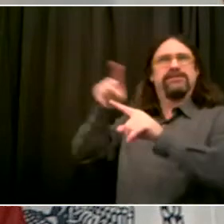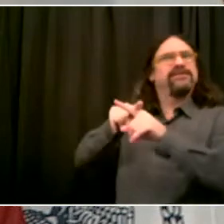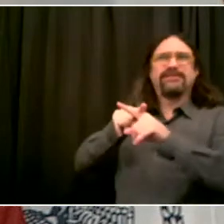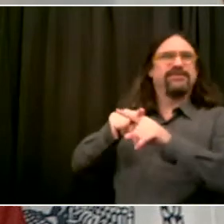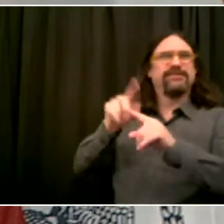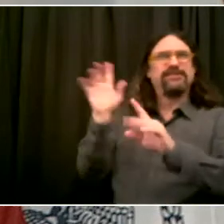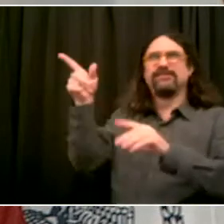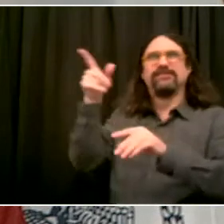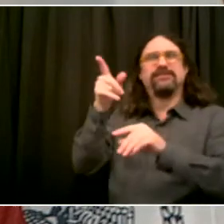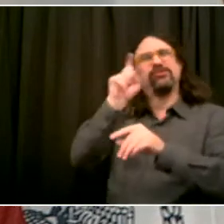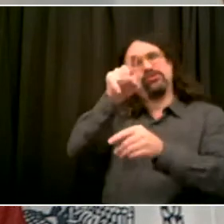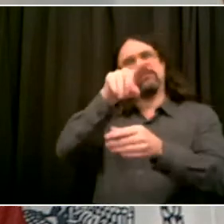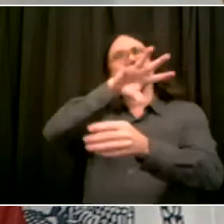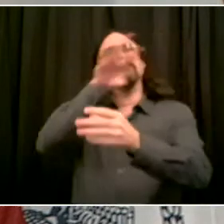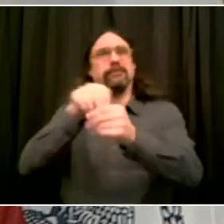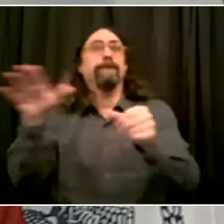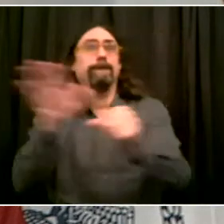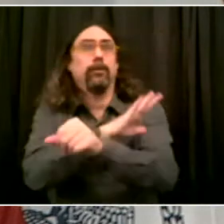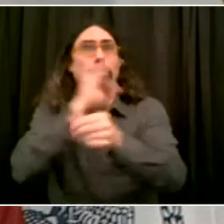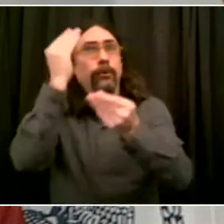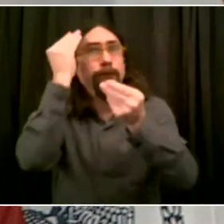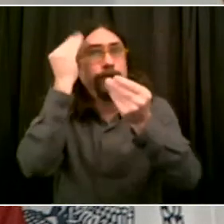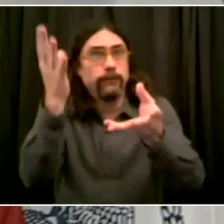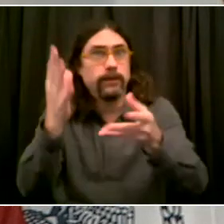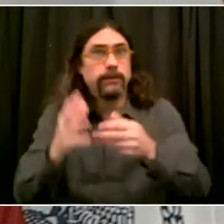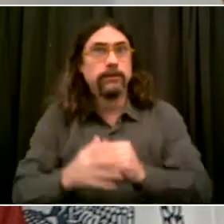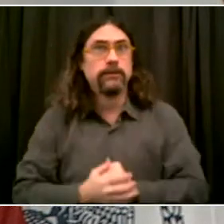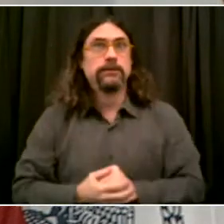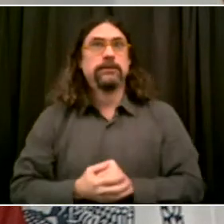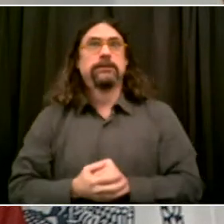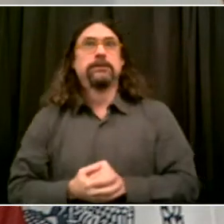WHAT WE SAW WAS SOSOME A ASBOLUTE DISPARITY BUT DISPARITY BASED ON PEOPLE'S DECISION, HEALTHCARE